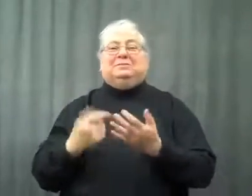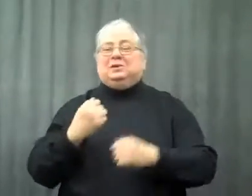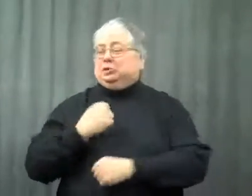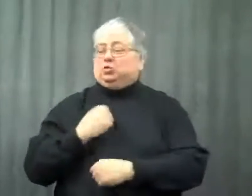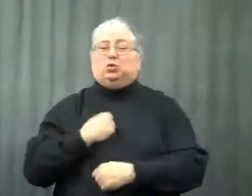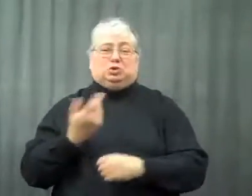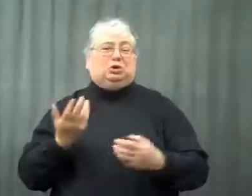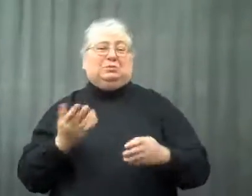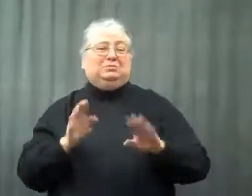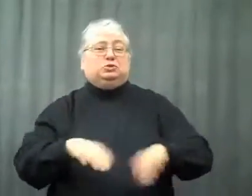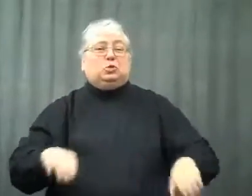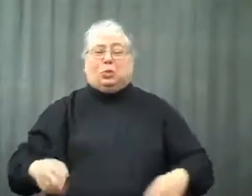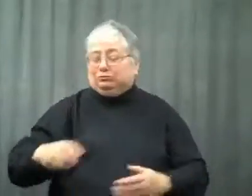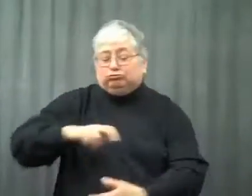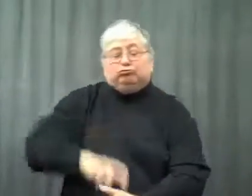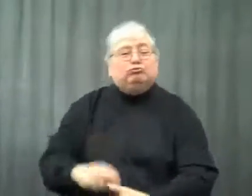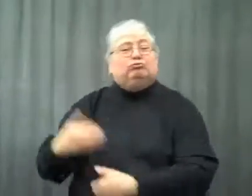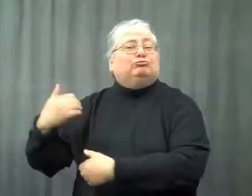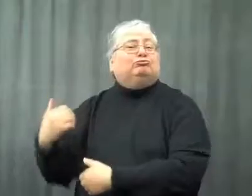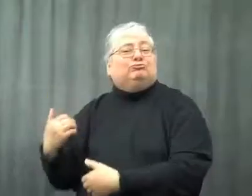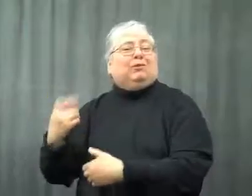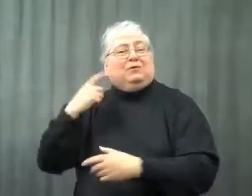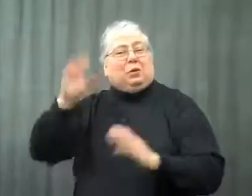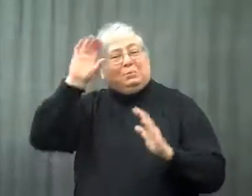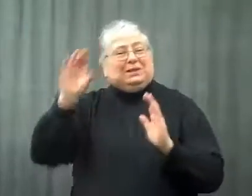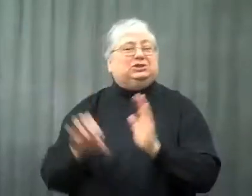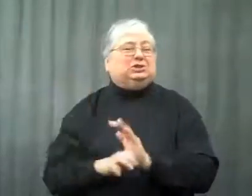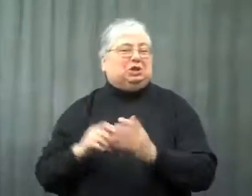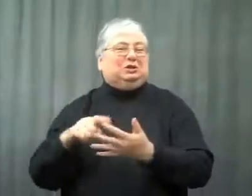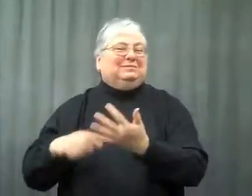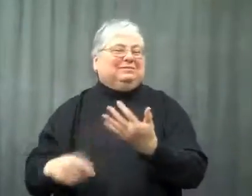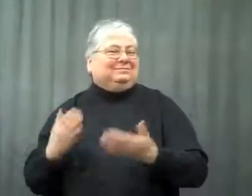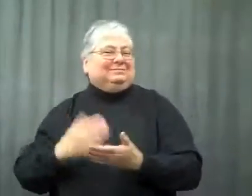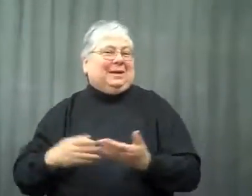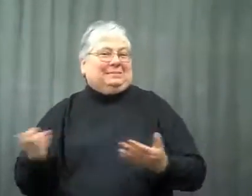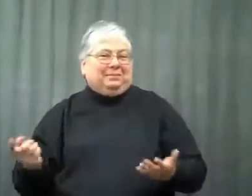Soldiers posed with children on their laps for pictures.